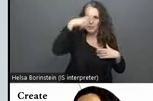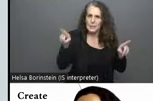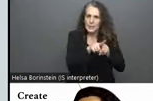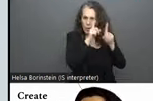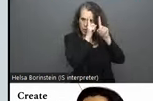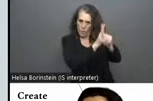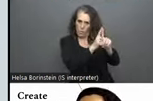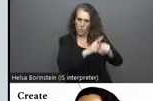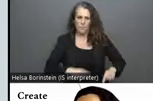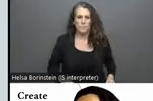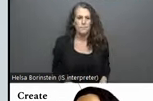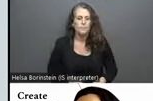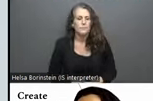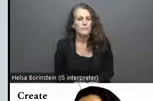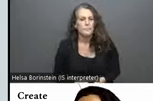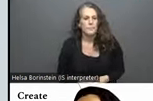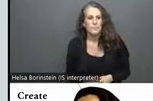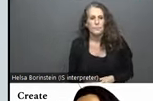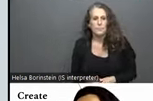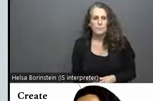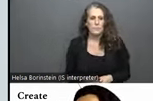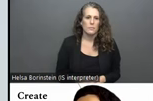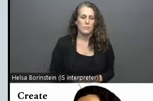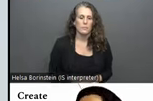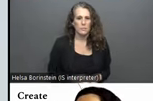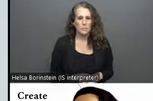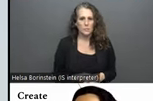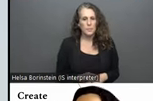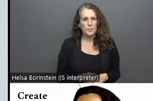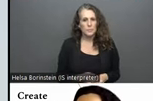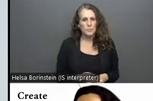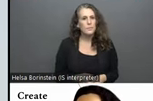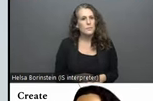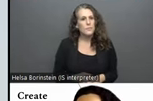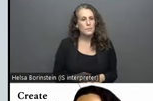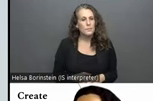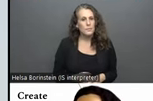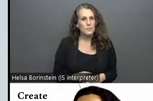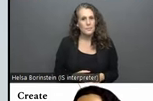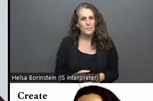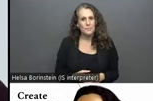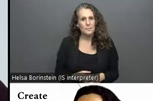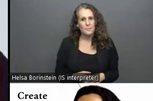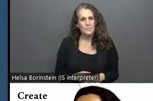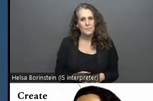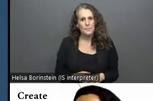and activated for teams to bring it closer to home for them.